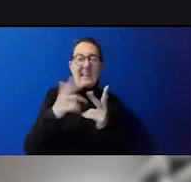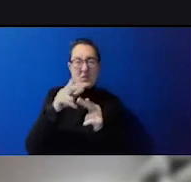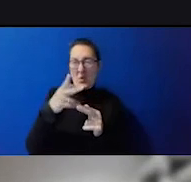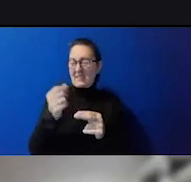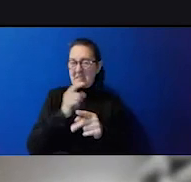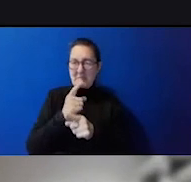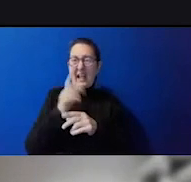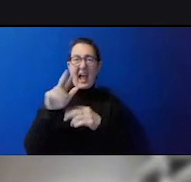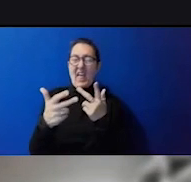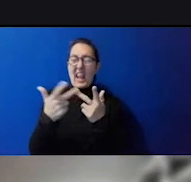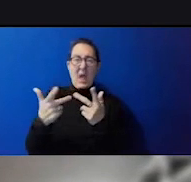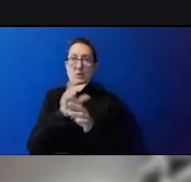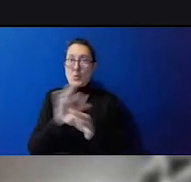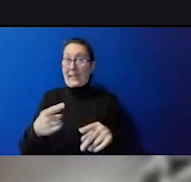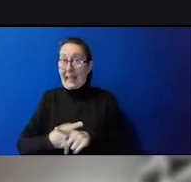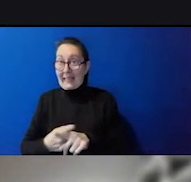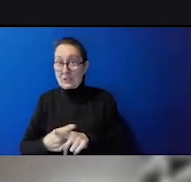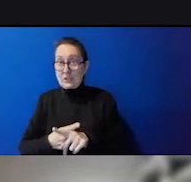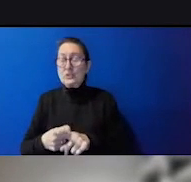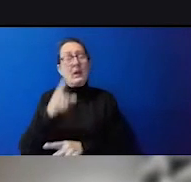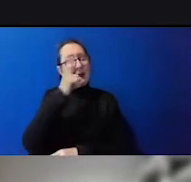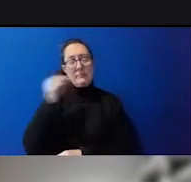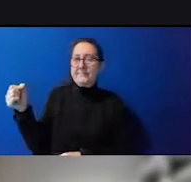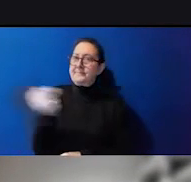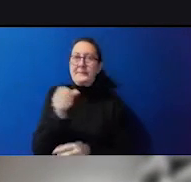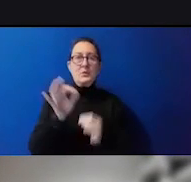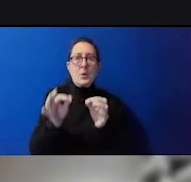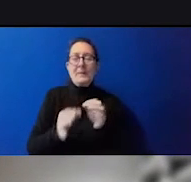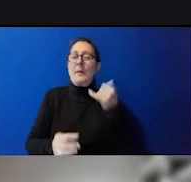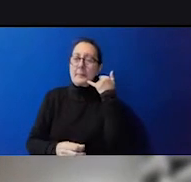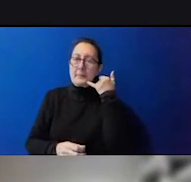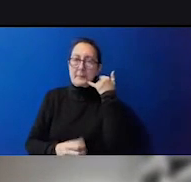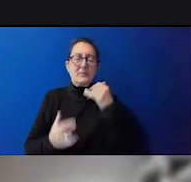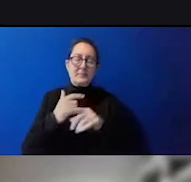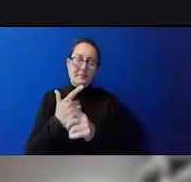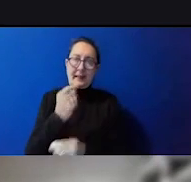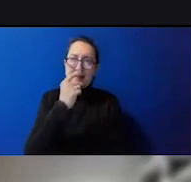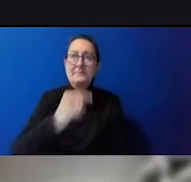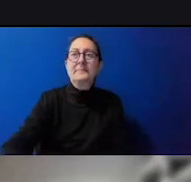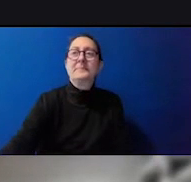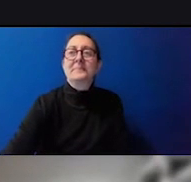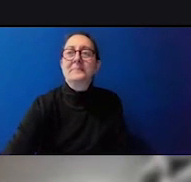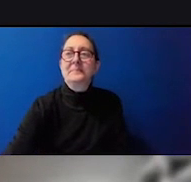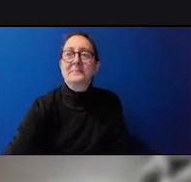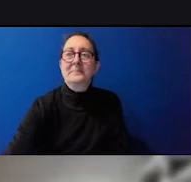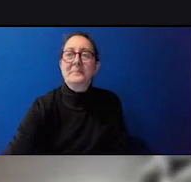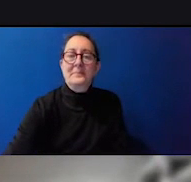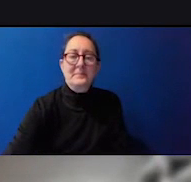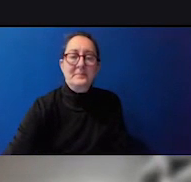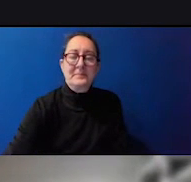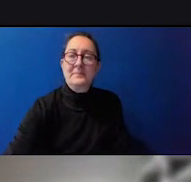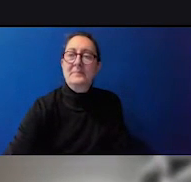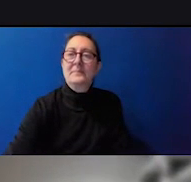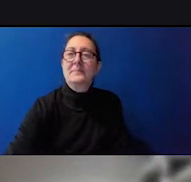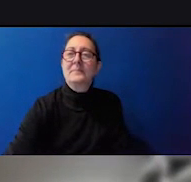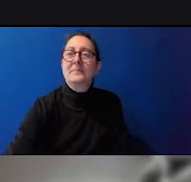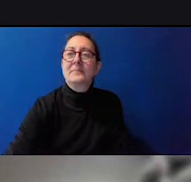speak to law access uh with an interpreter on the line thank you Anthony um and Sh of course